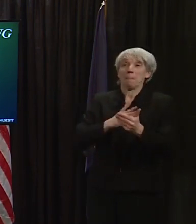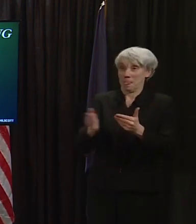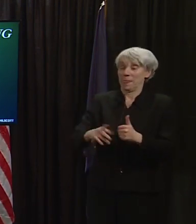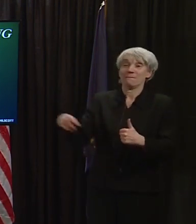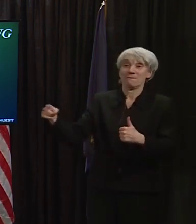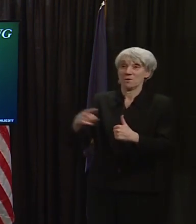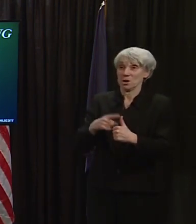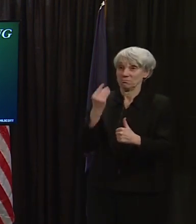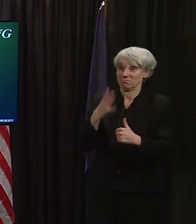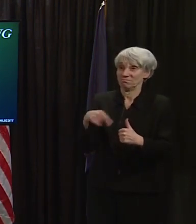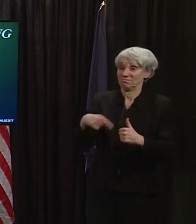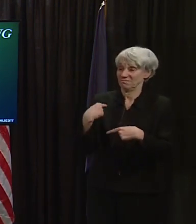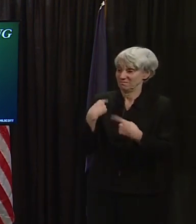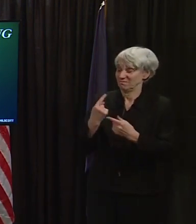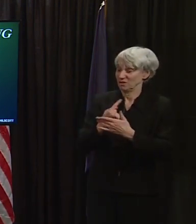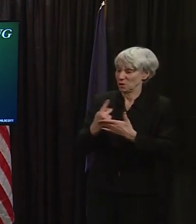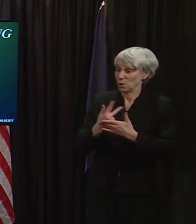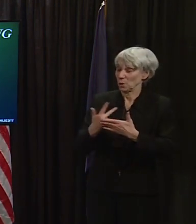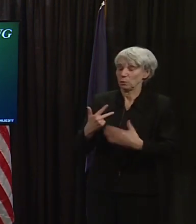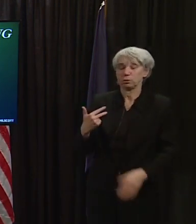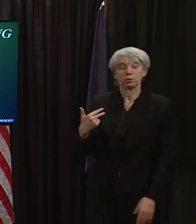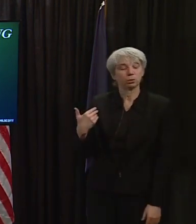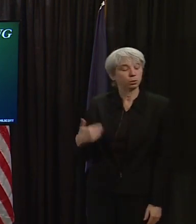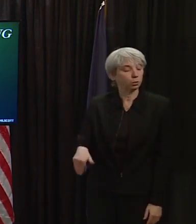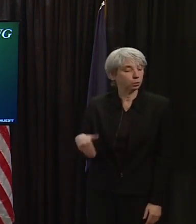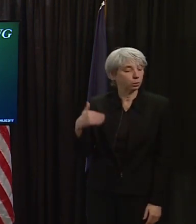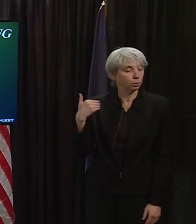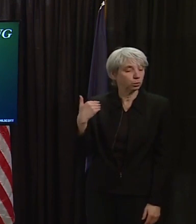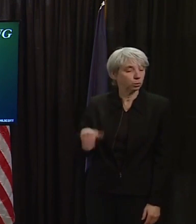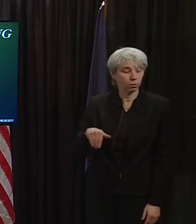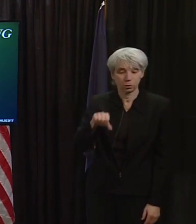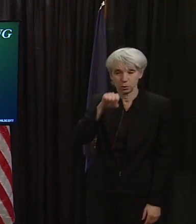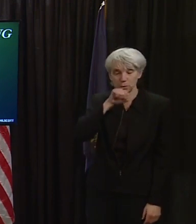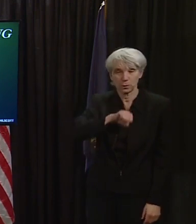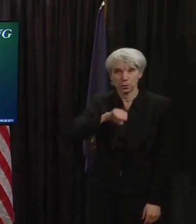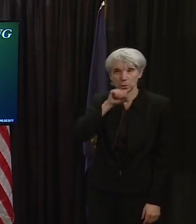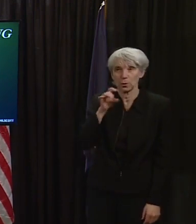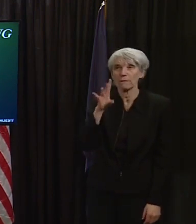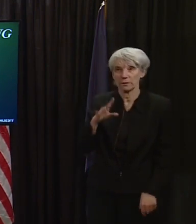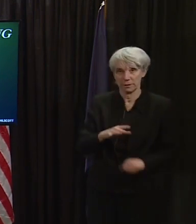weeks of the pandemic with the arrival of omicron variant in Vermont. Covid